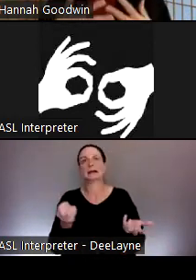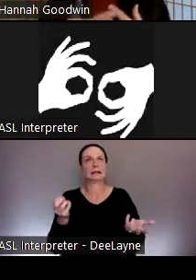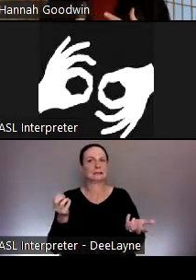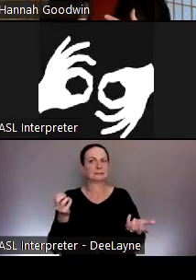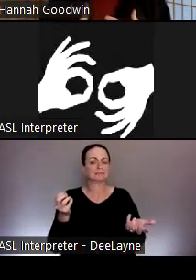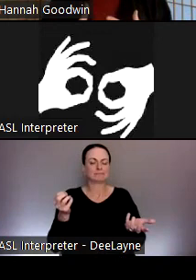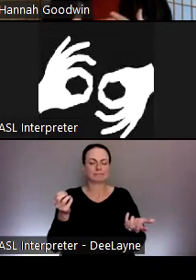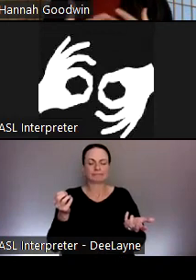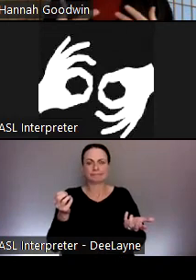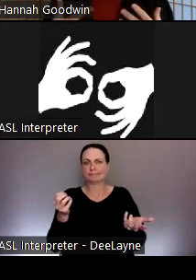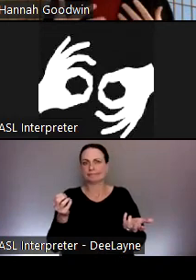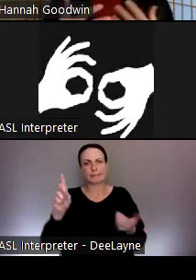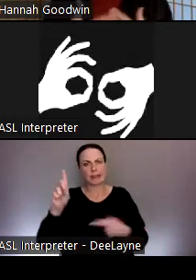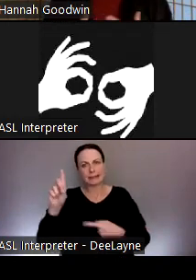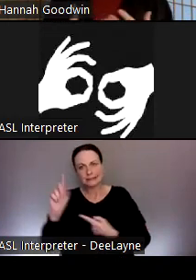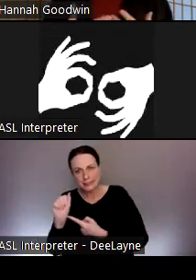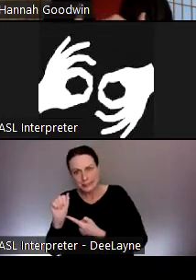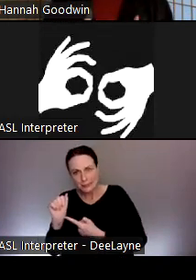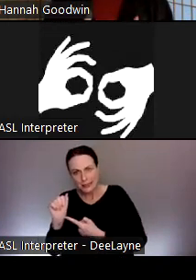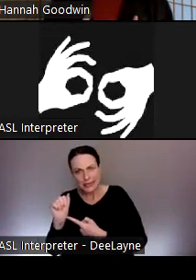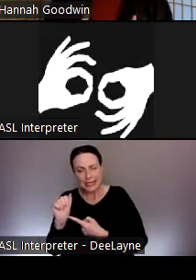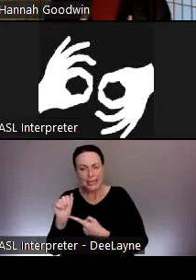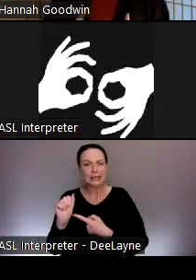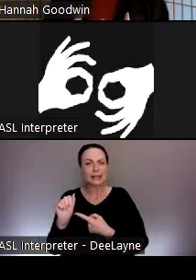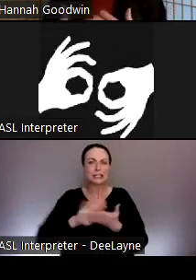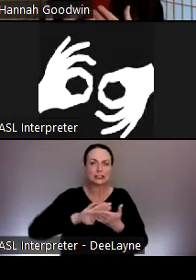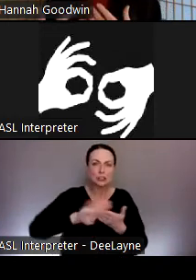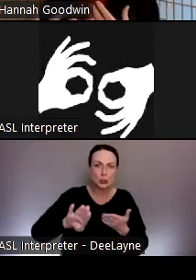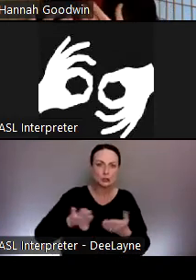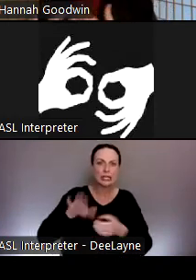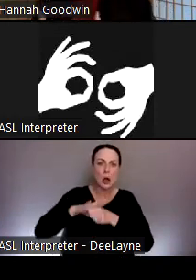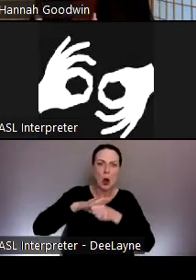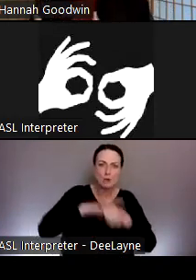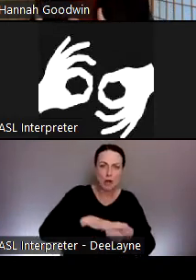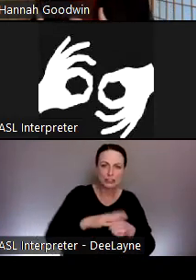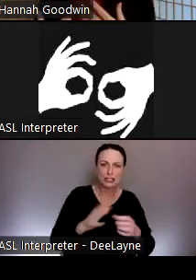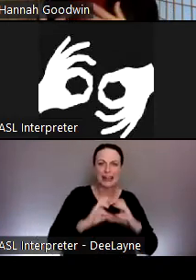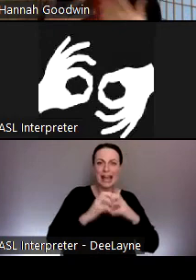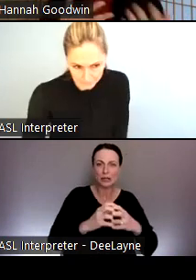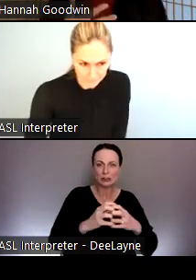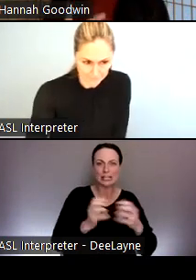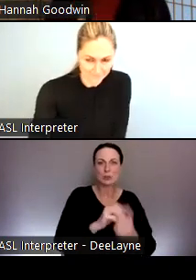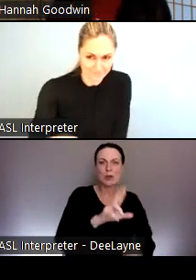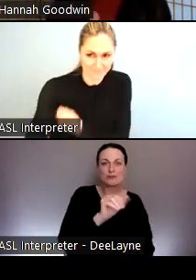disability exclusion and oppression intersects with racism, et cetera, et cetera.